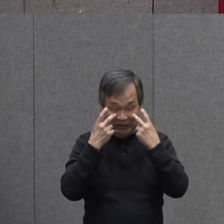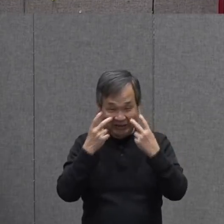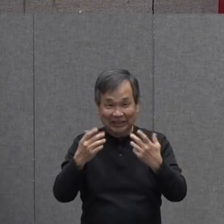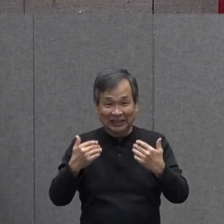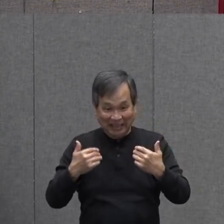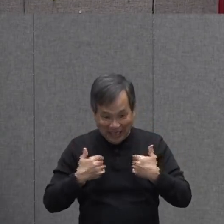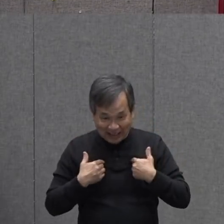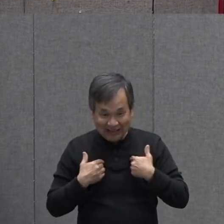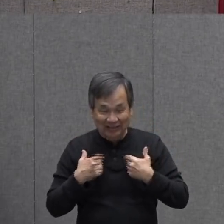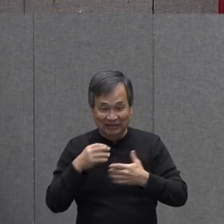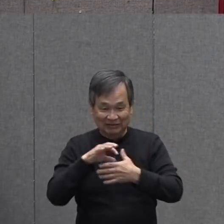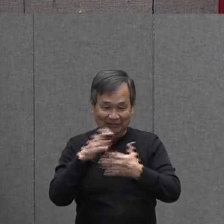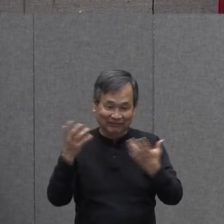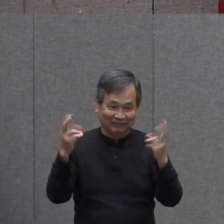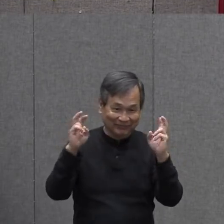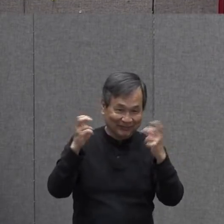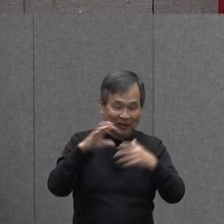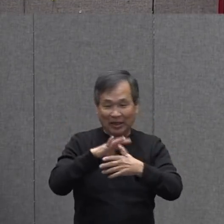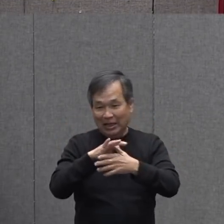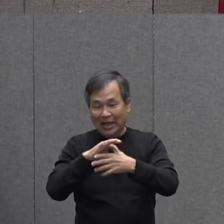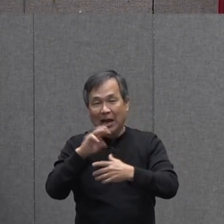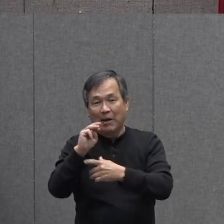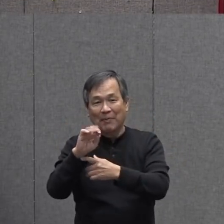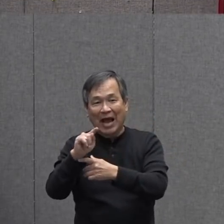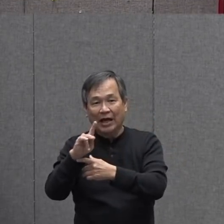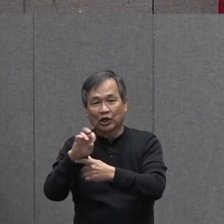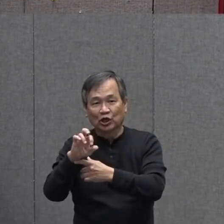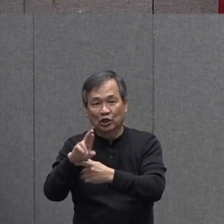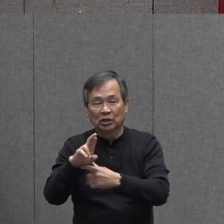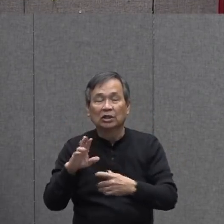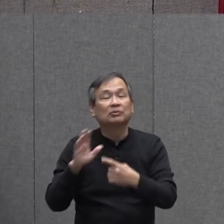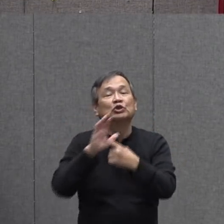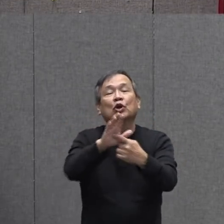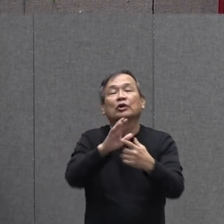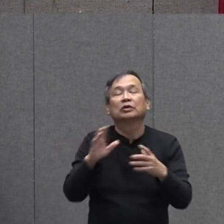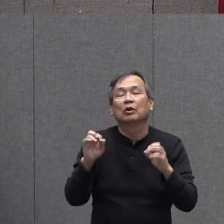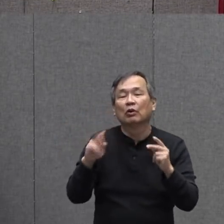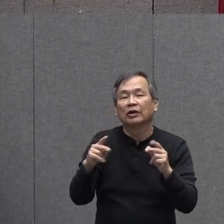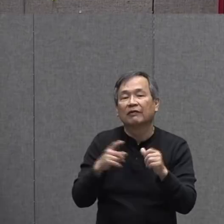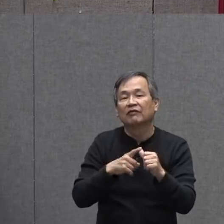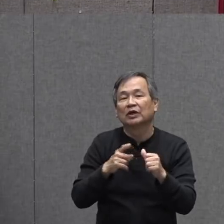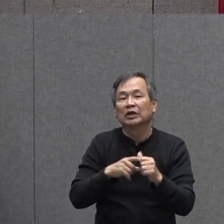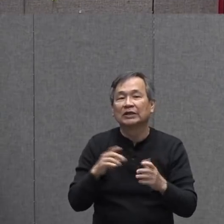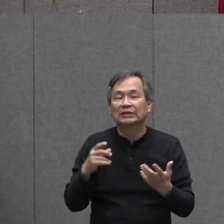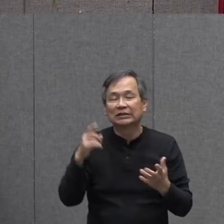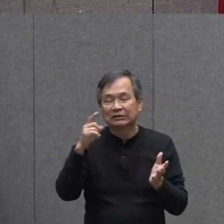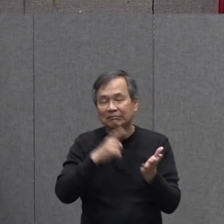So let's take a look at some objects I brought for us today and start to explore what they do.